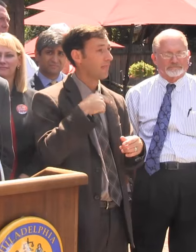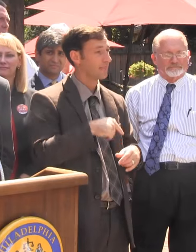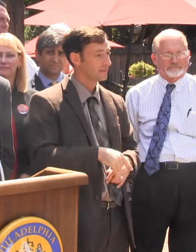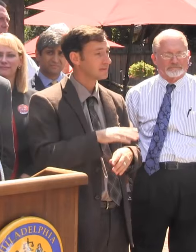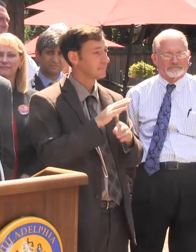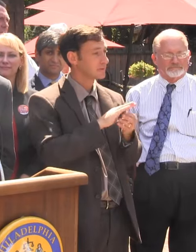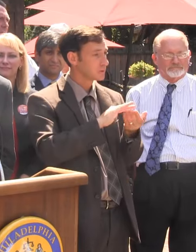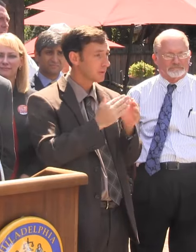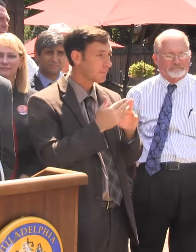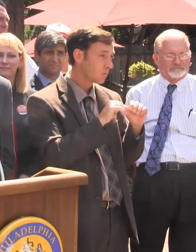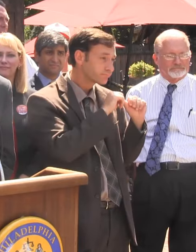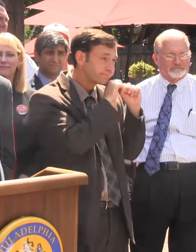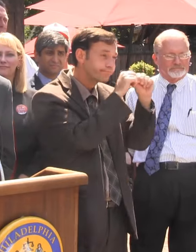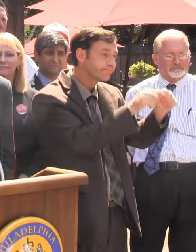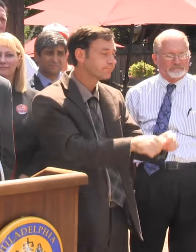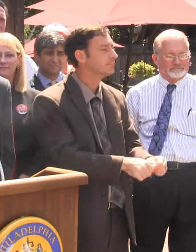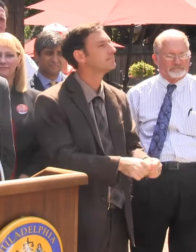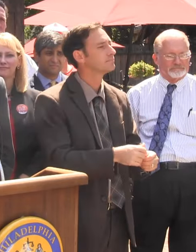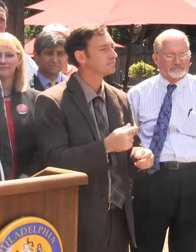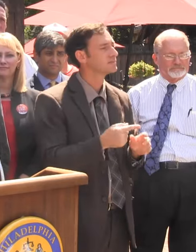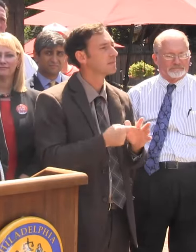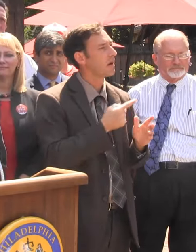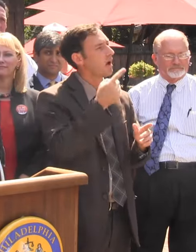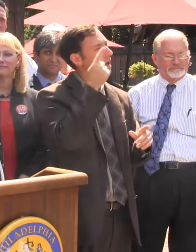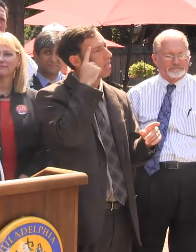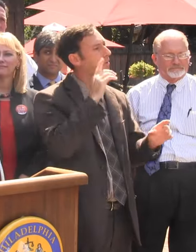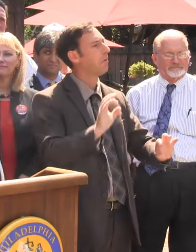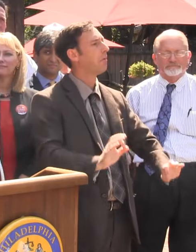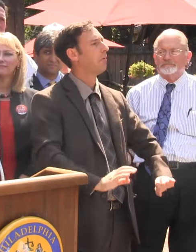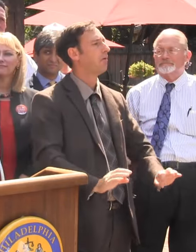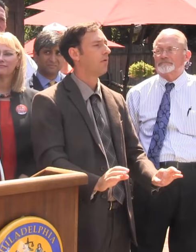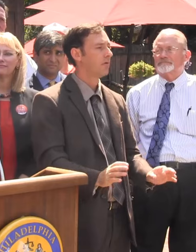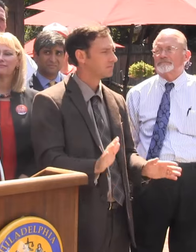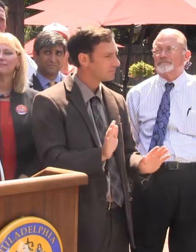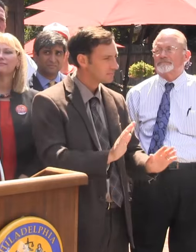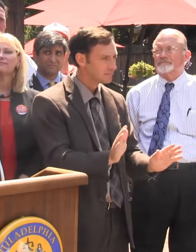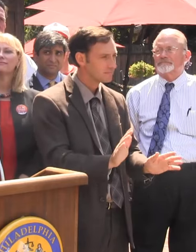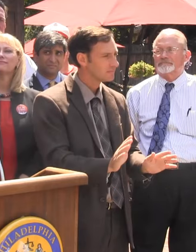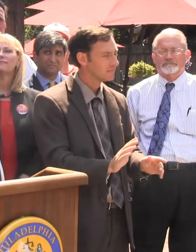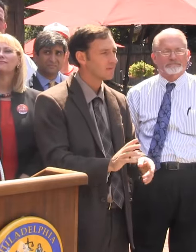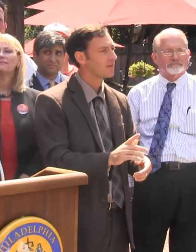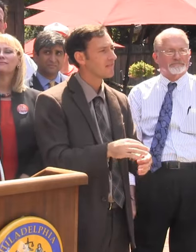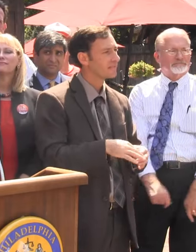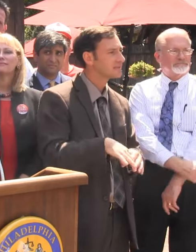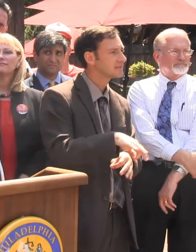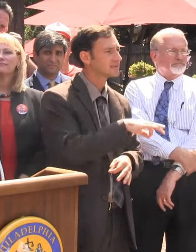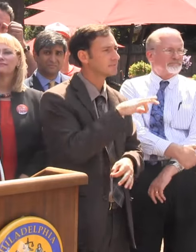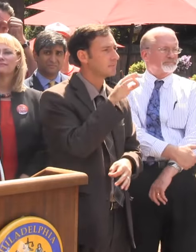for many years is what maybe sometimes we take for granted and that is, the spirit of